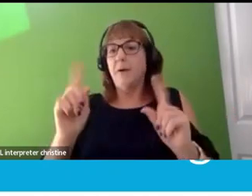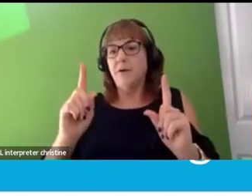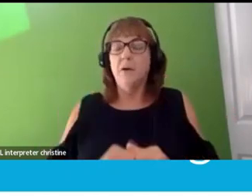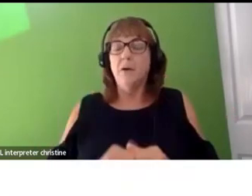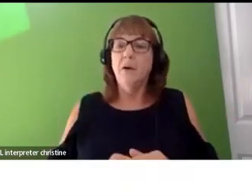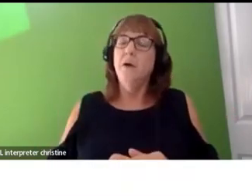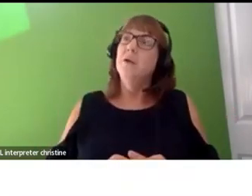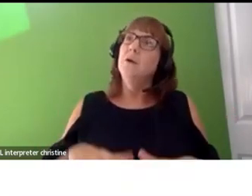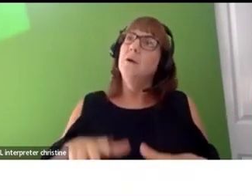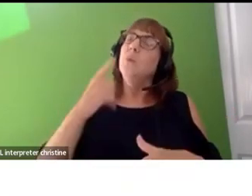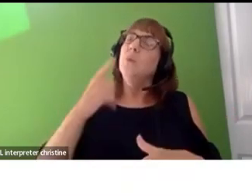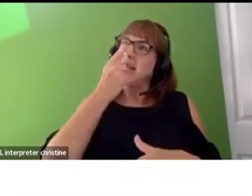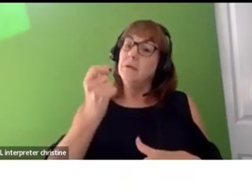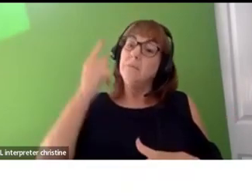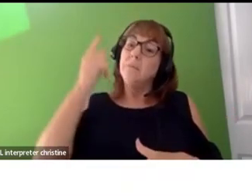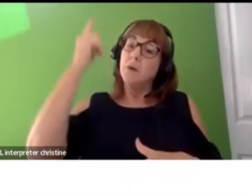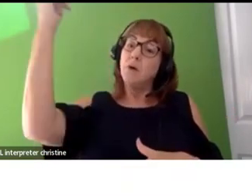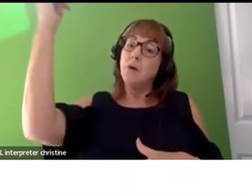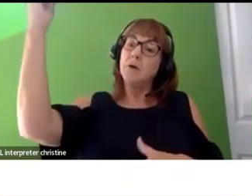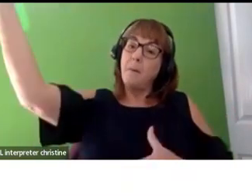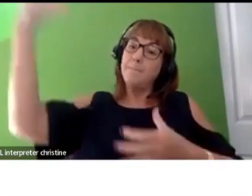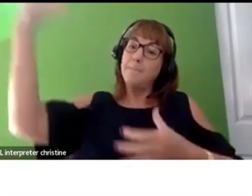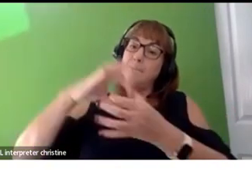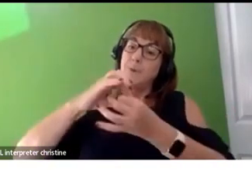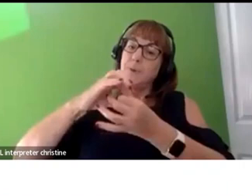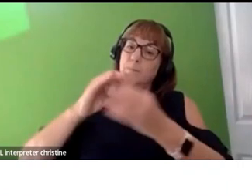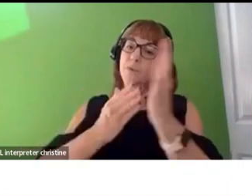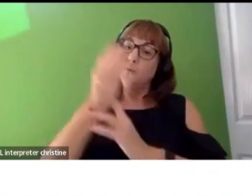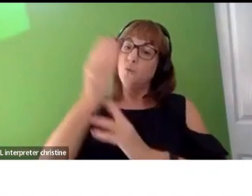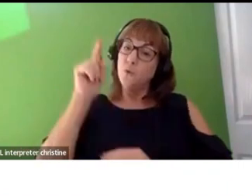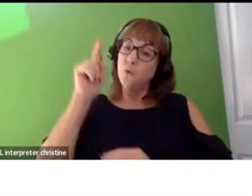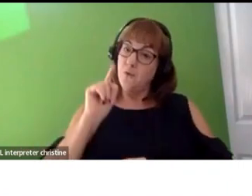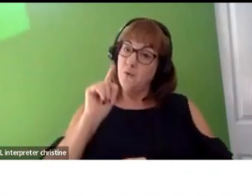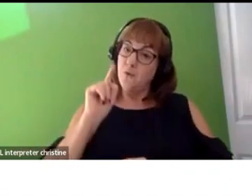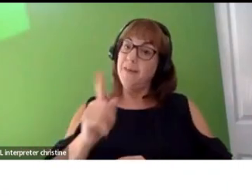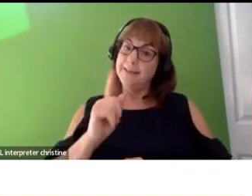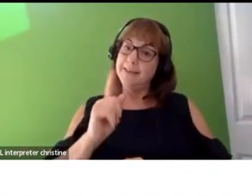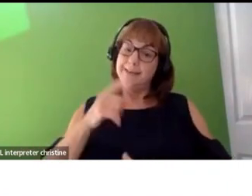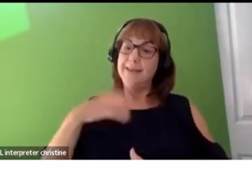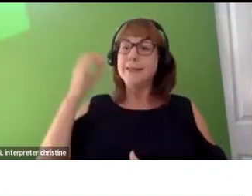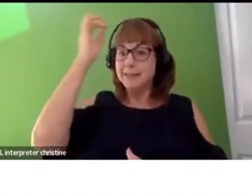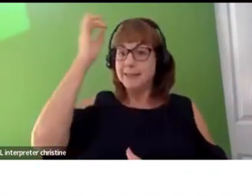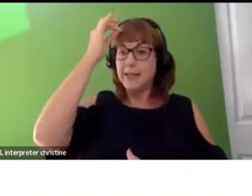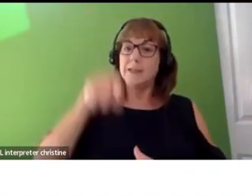to us through that sense. Now I want to just tell you a quick story before I go on to this.